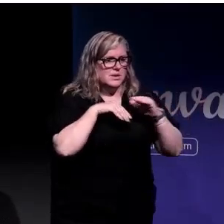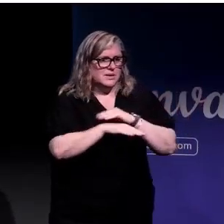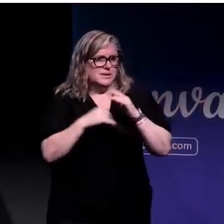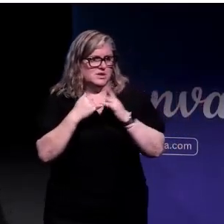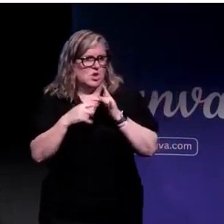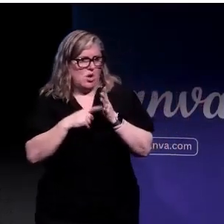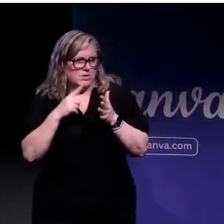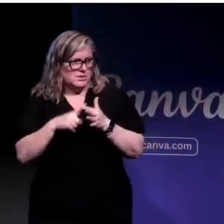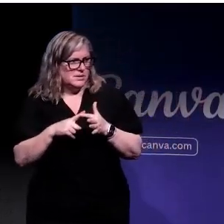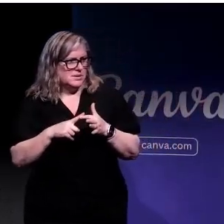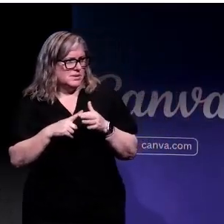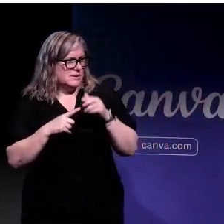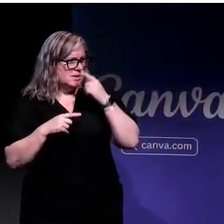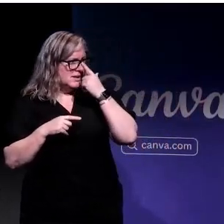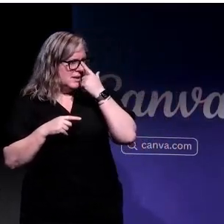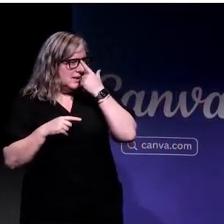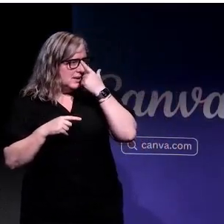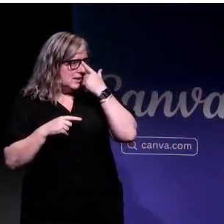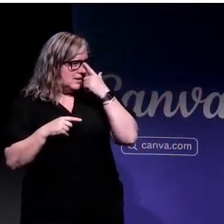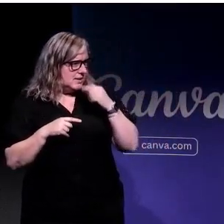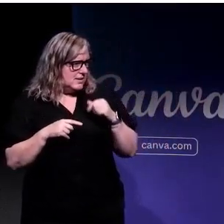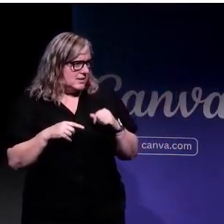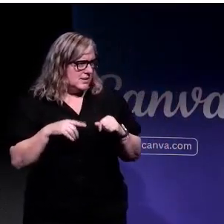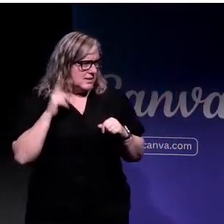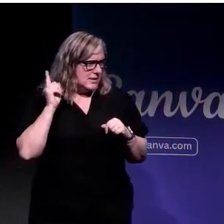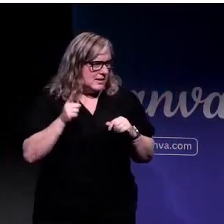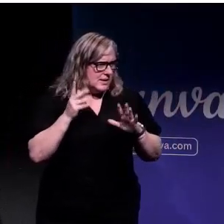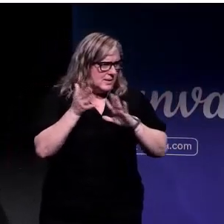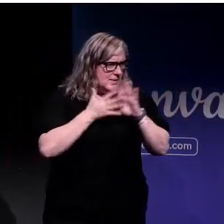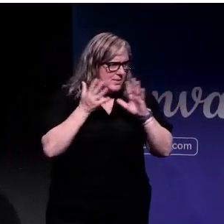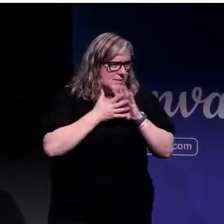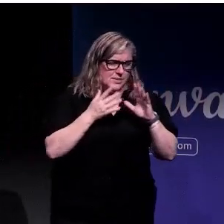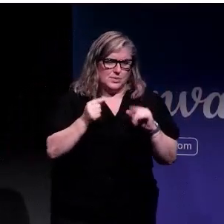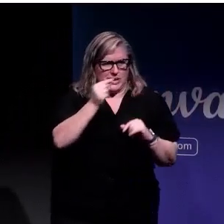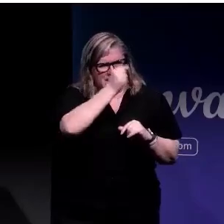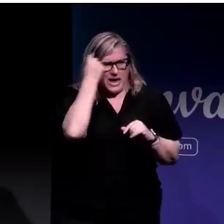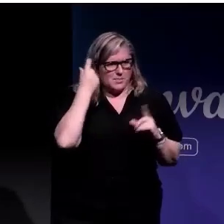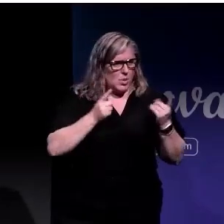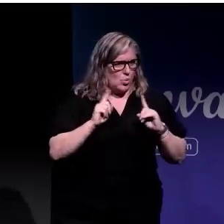We aim for neutral, but we also do want to portray a spectrum.